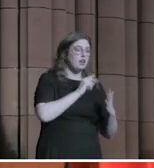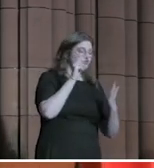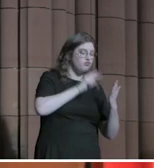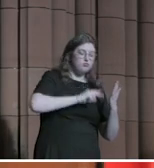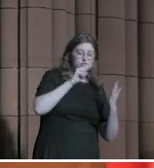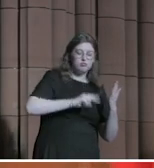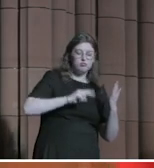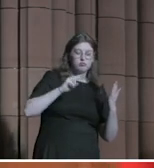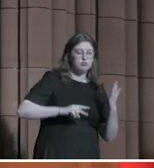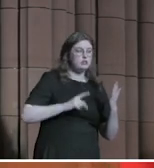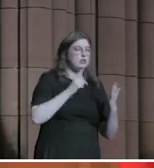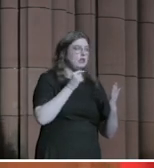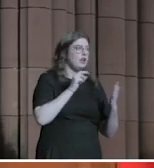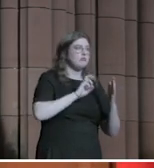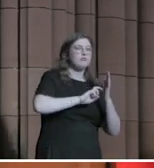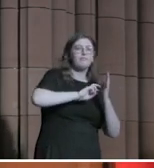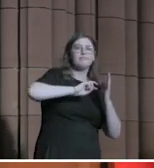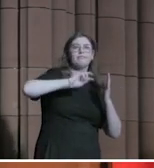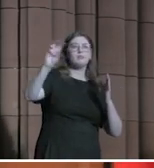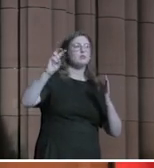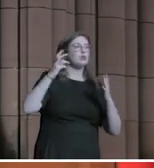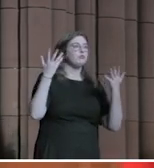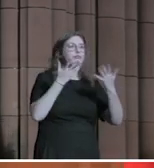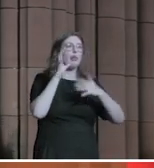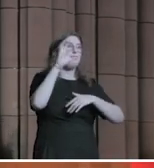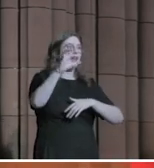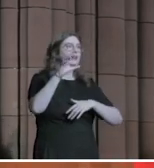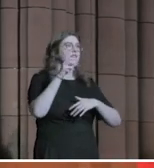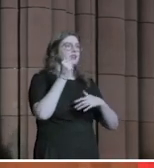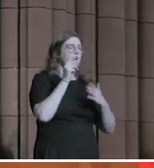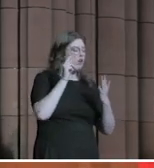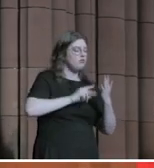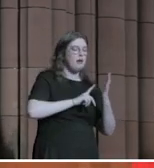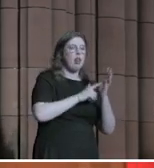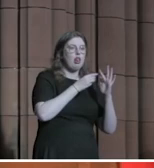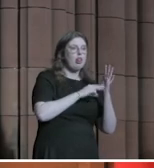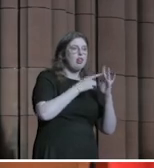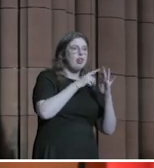and time travel to the Arctic Circle and read about lemmings, lemmings,